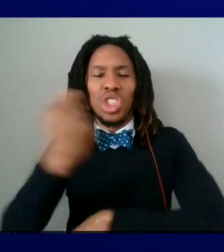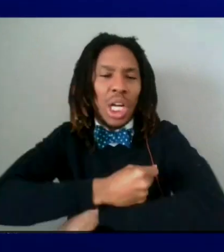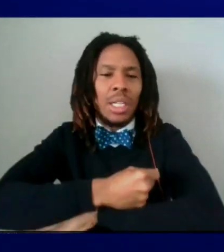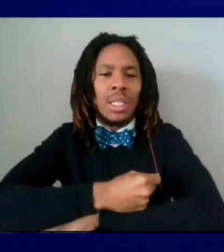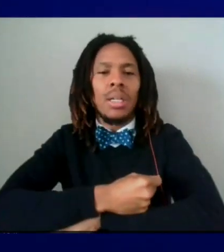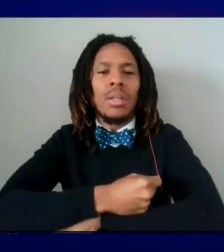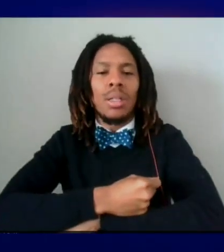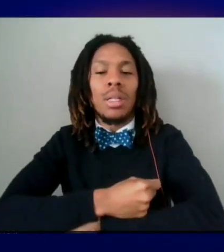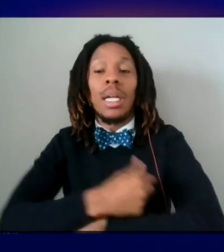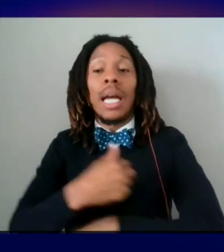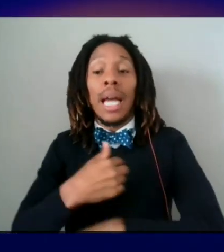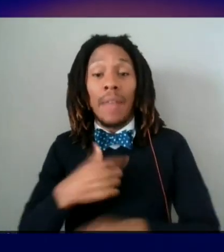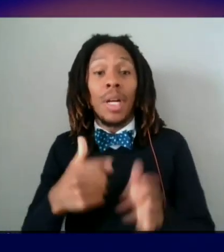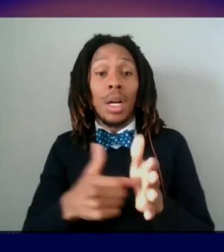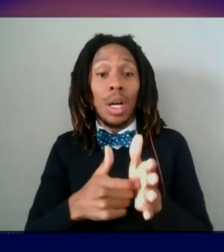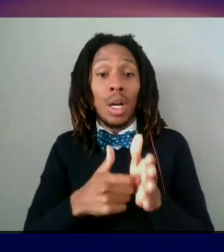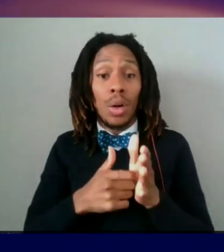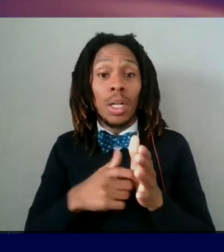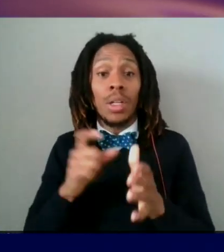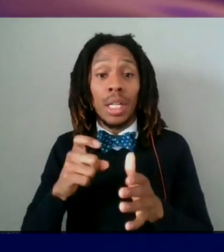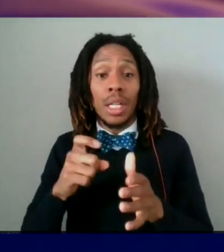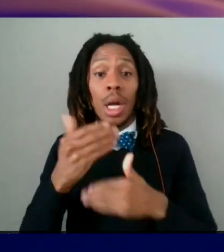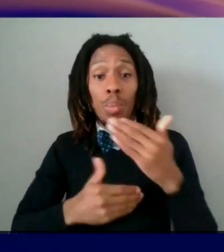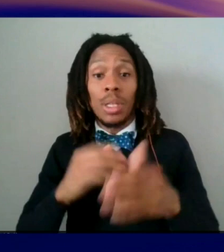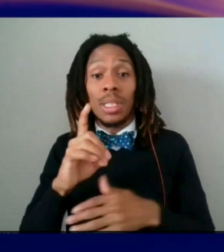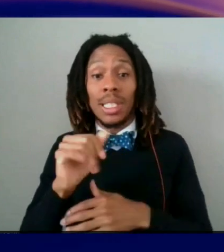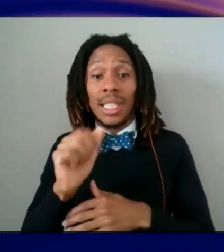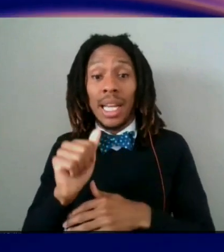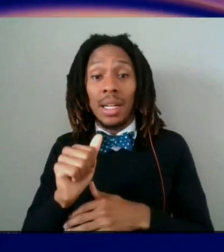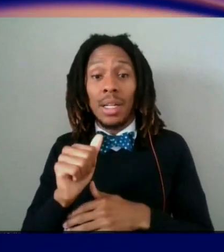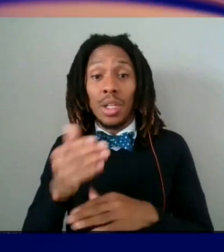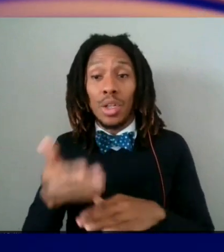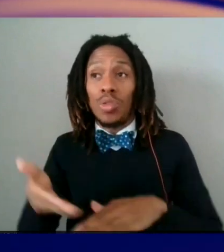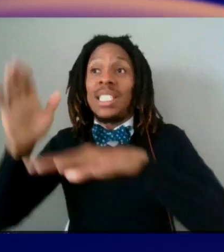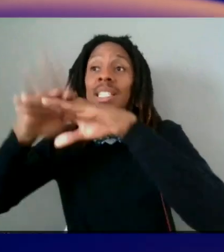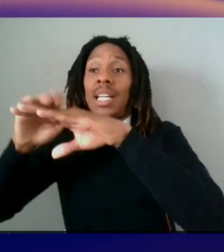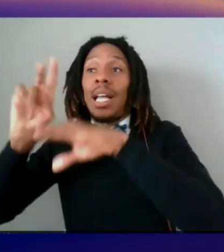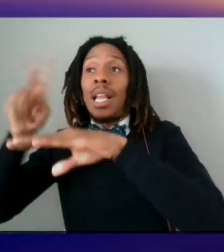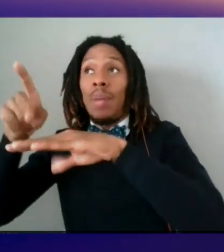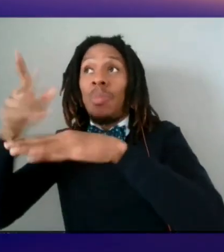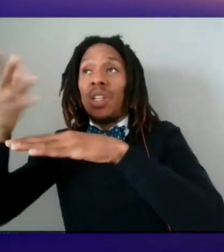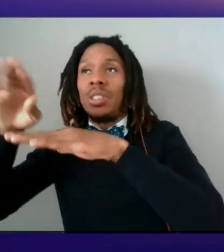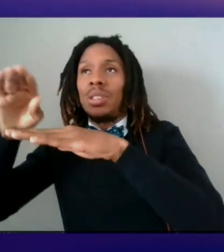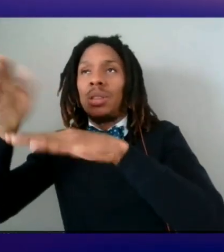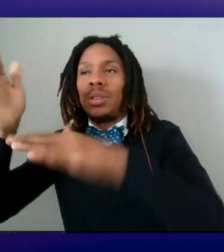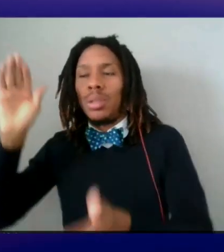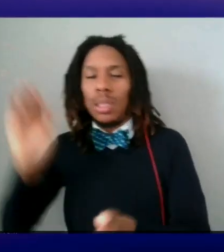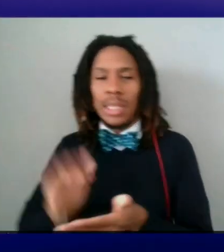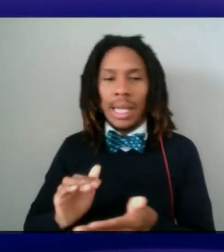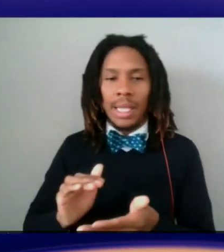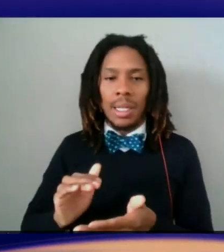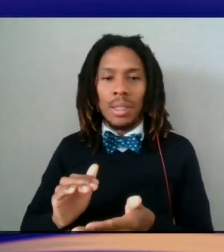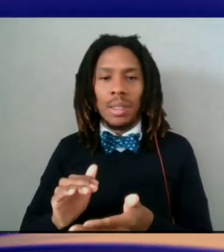when you need to process some data, you actually scale it up and then again, scale it down. And this is actually built